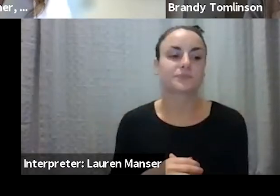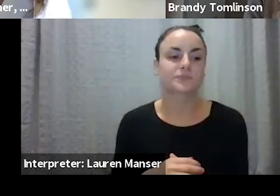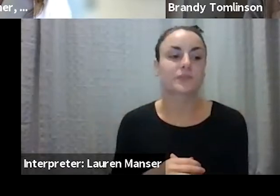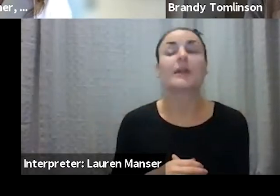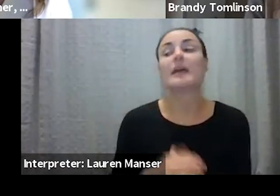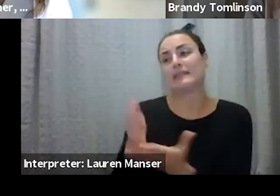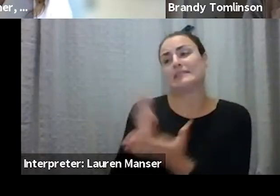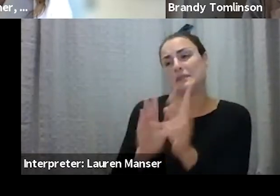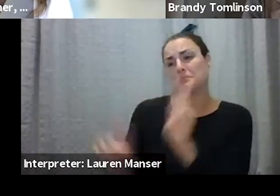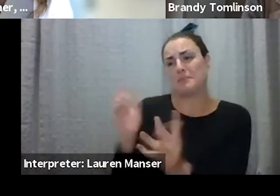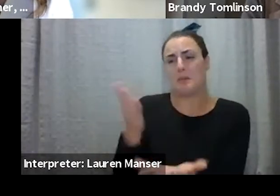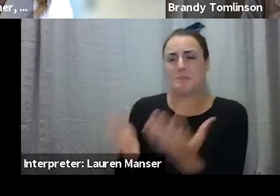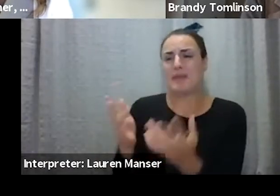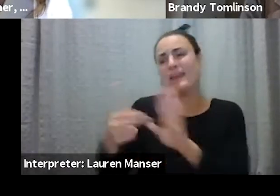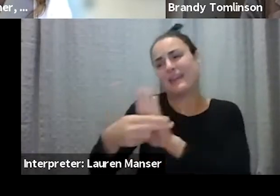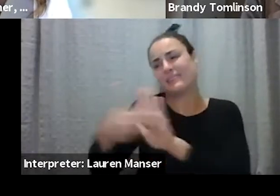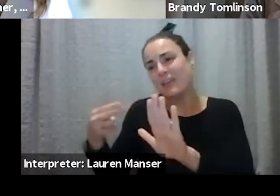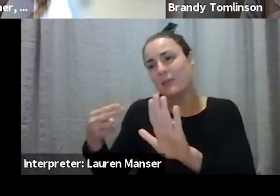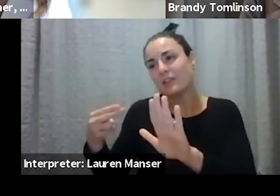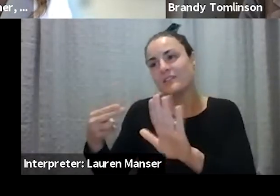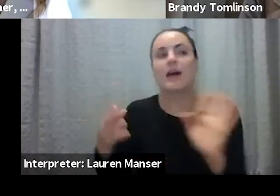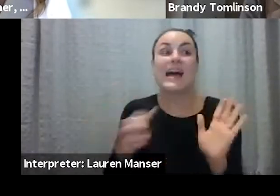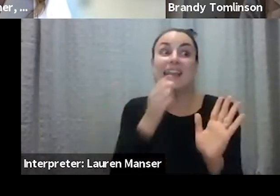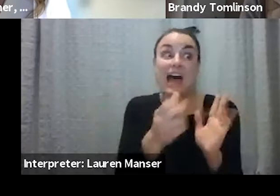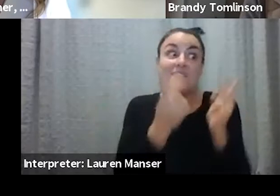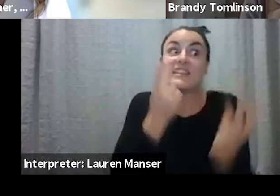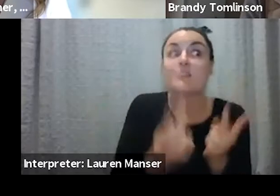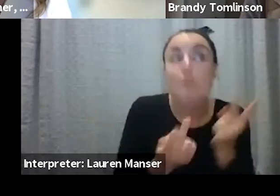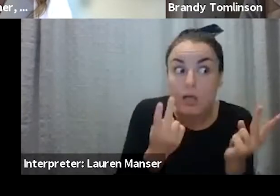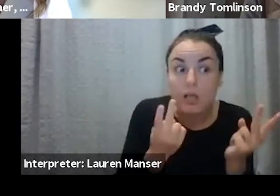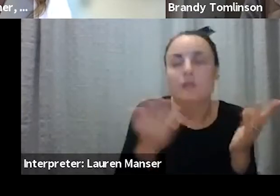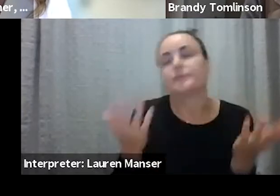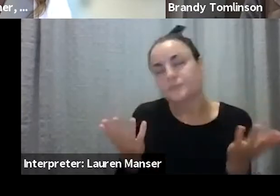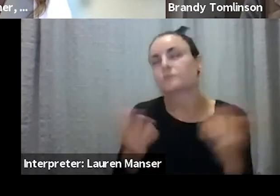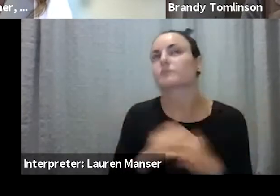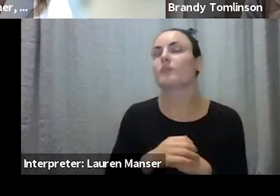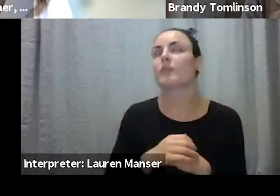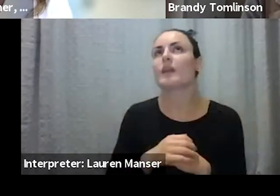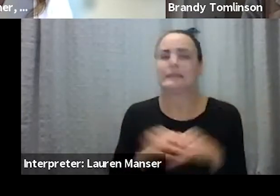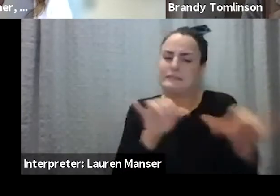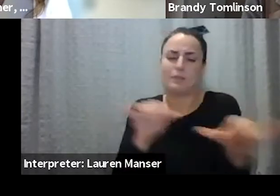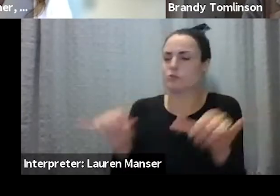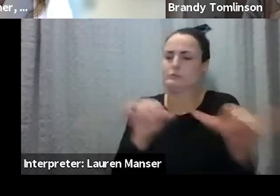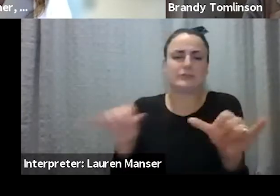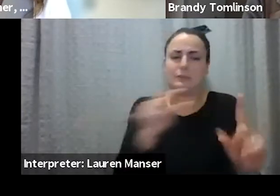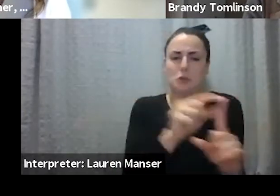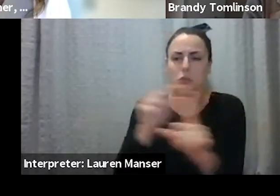associated with a non-obvious disability. And that's something that as we go through